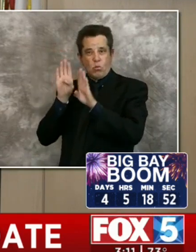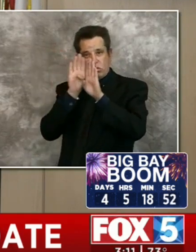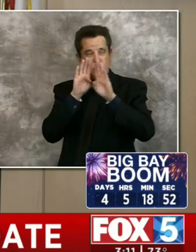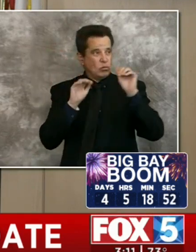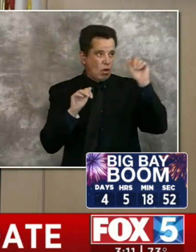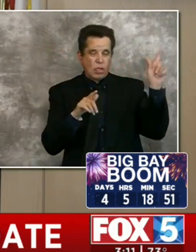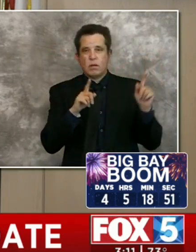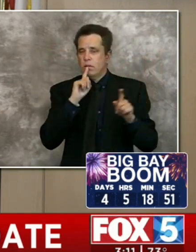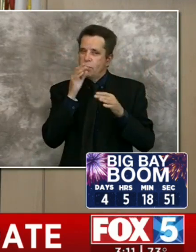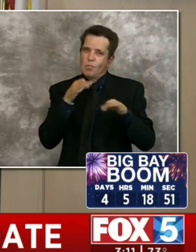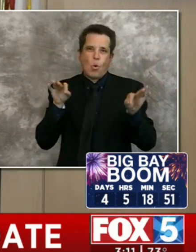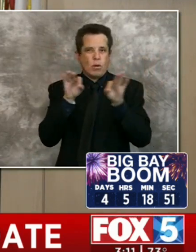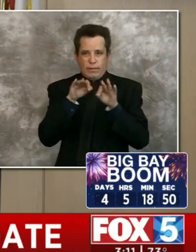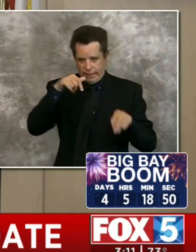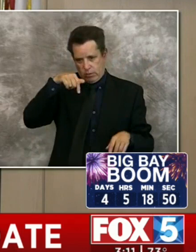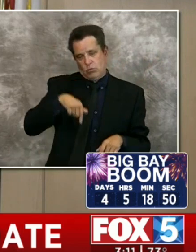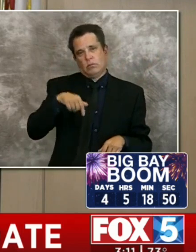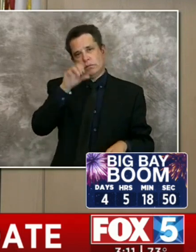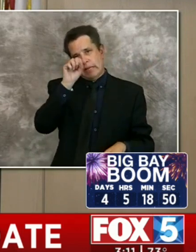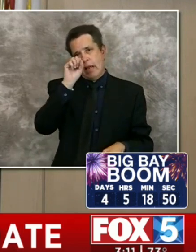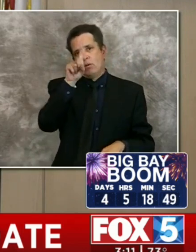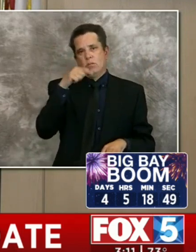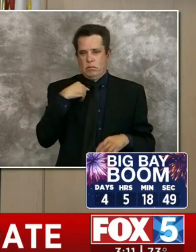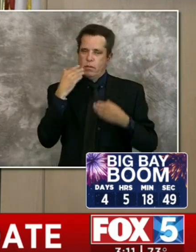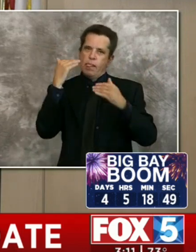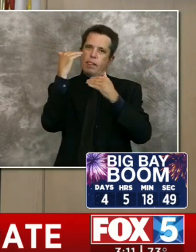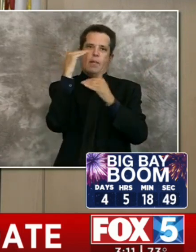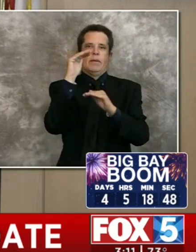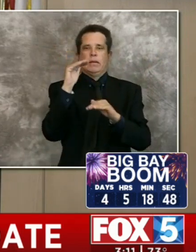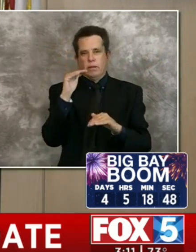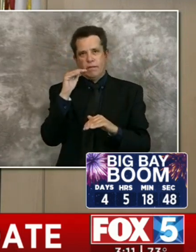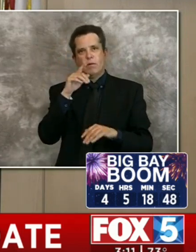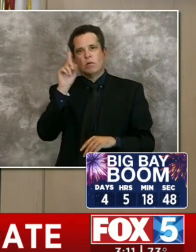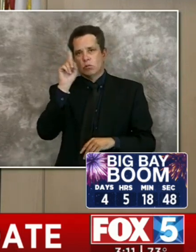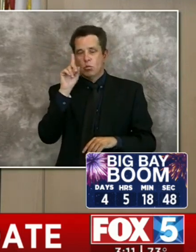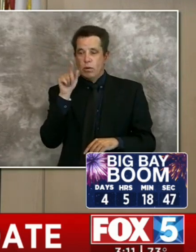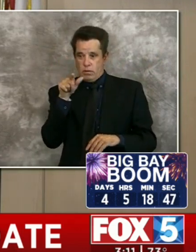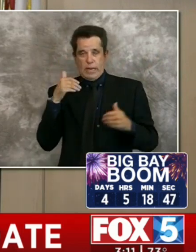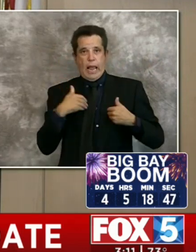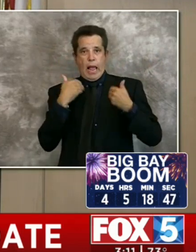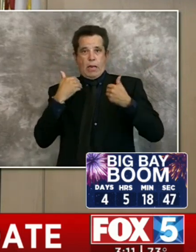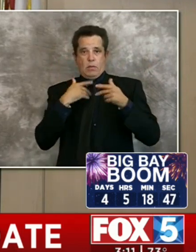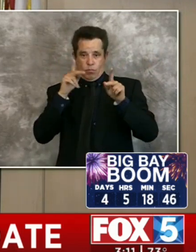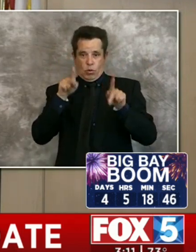COUNTIES ARE ALL ON THE STATE SO WATCH LIST AND HAVE HAD BARS CLOSED BY THE STATE AS A RESULT, IT IS PRUDENT THAT THE